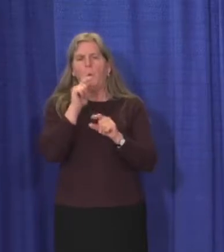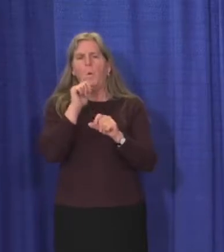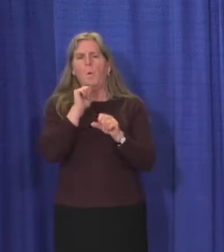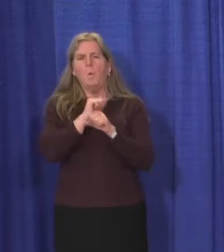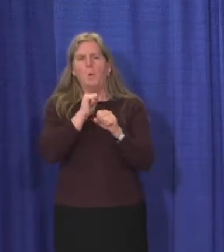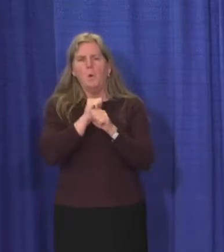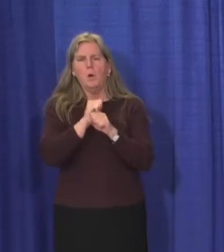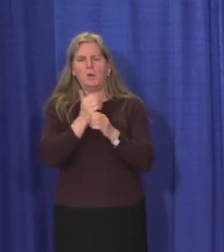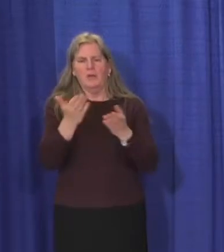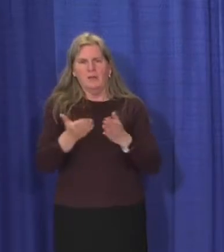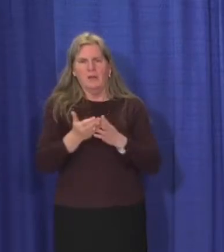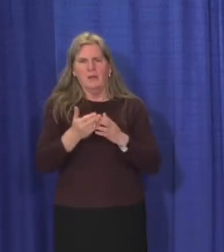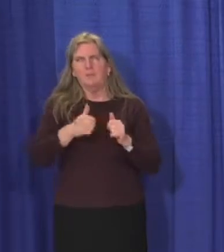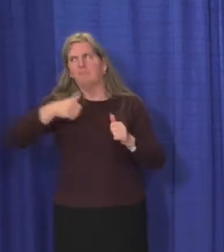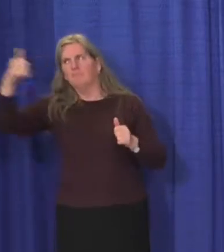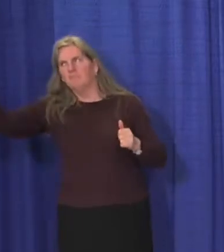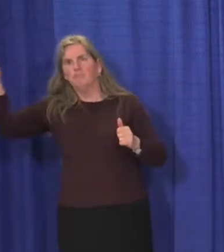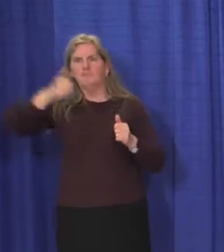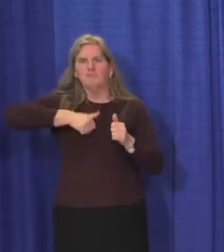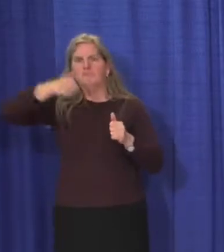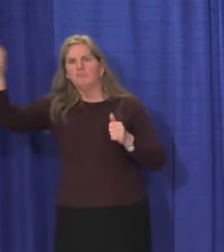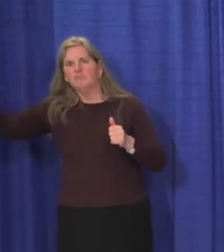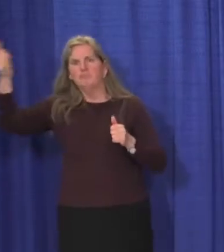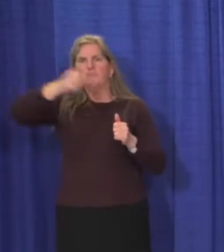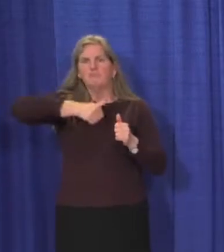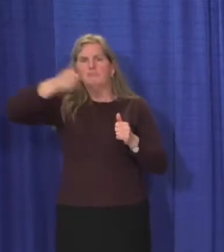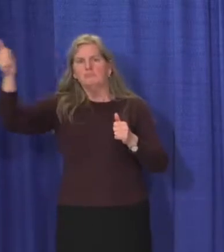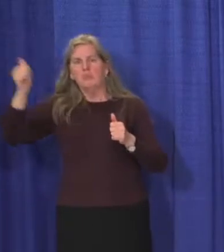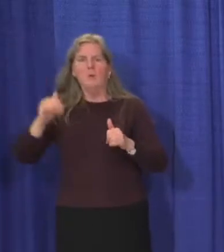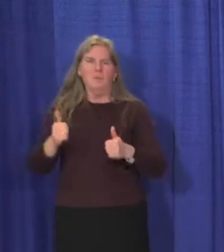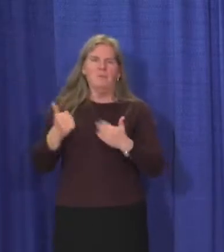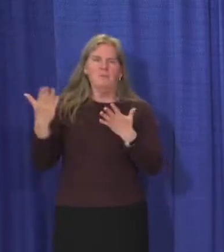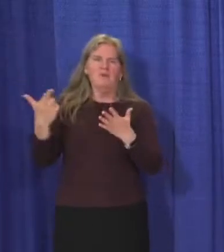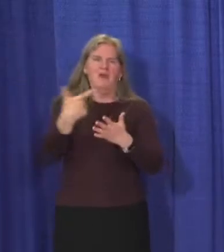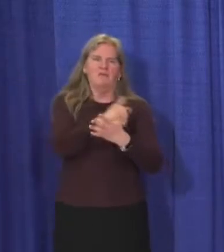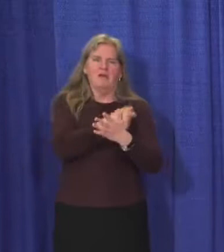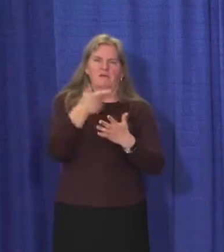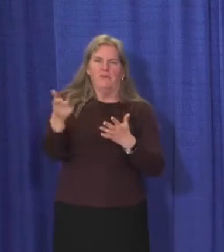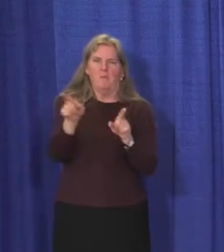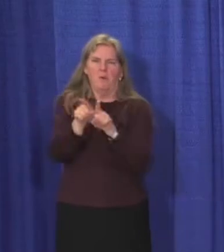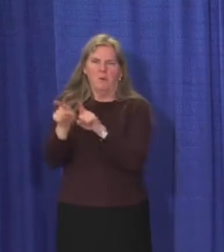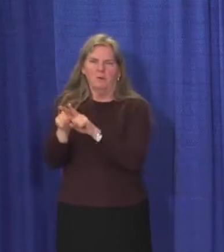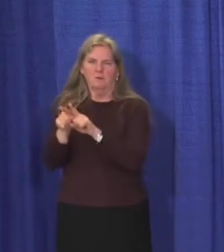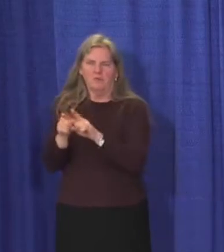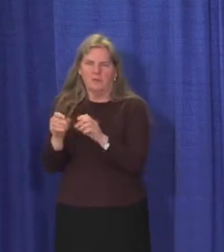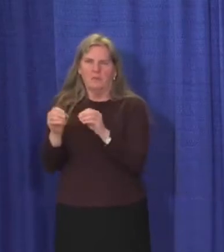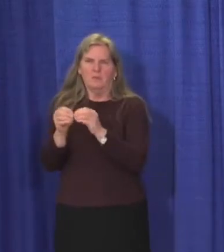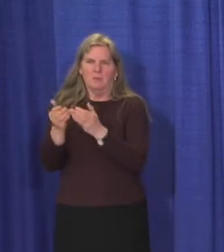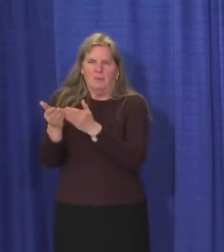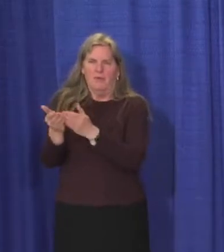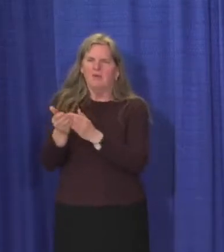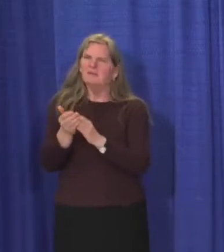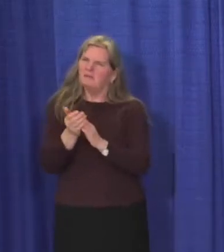rotational workers where we are providing vaccine. I think we're sitting at a